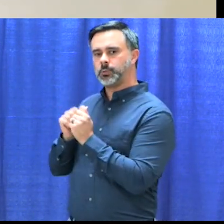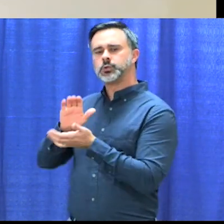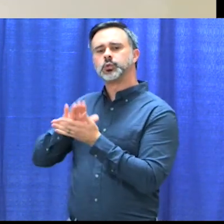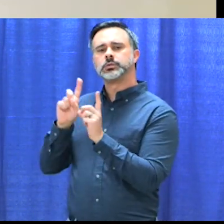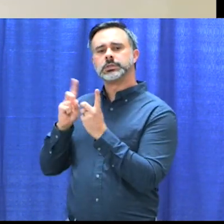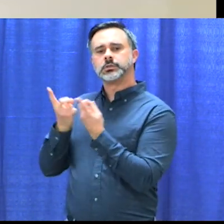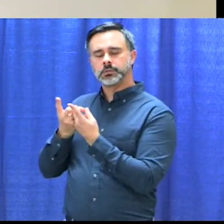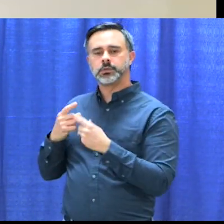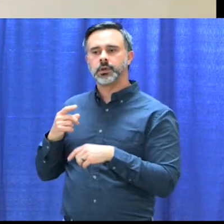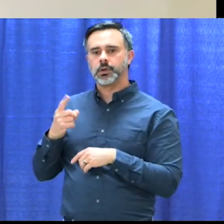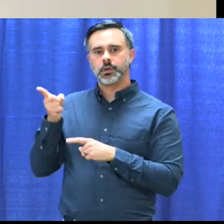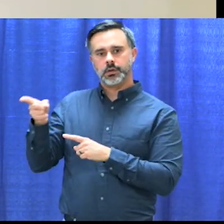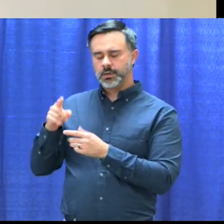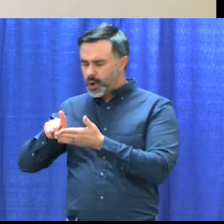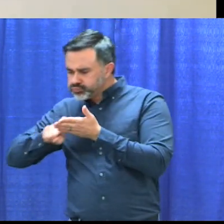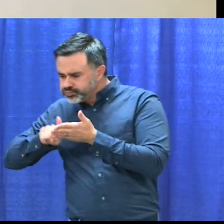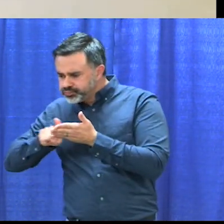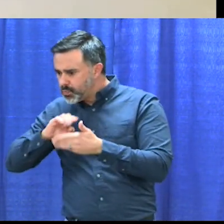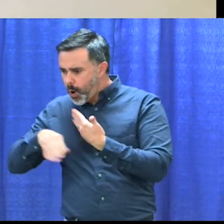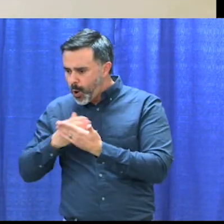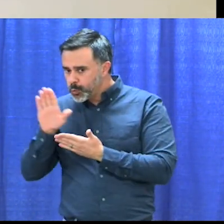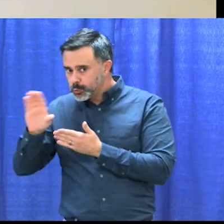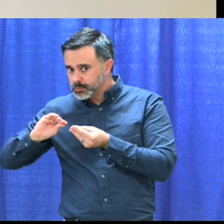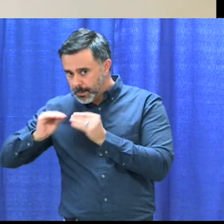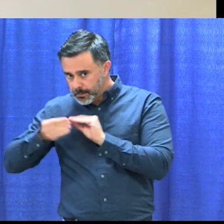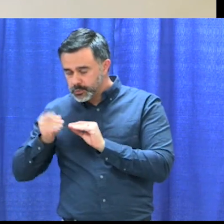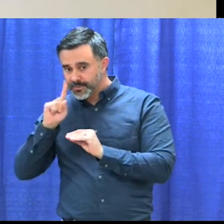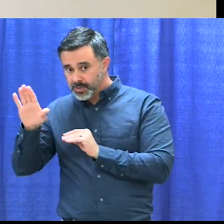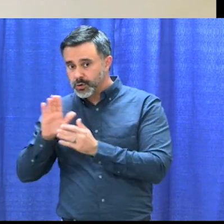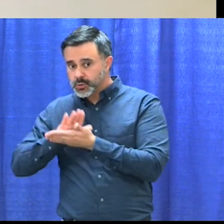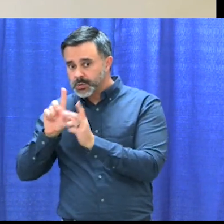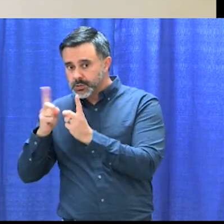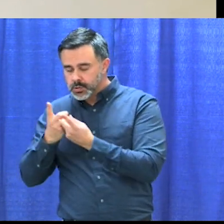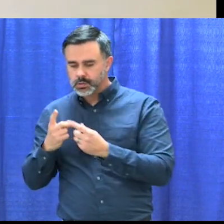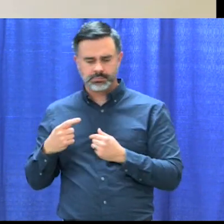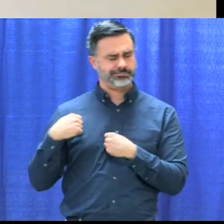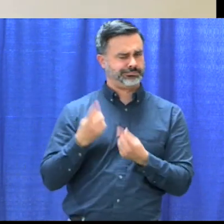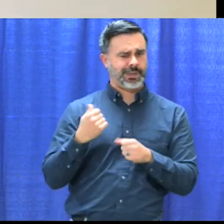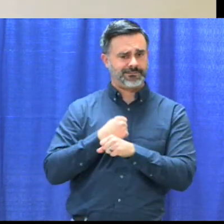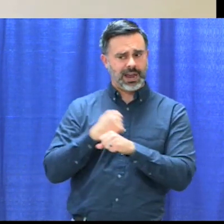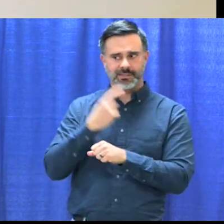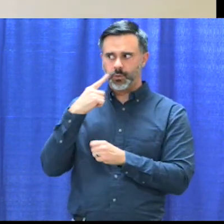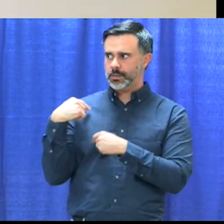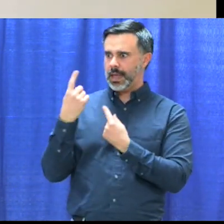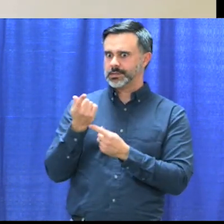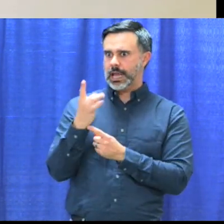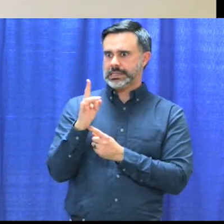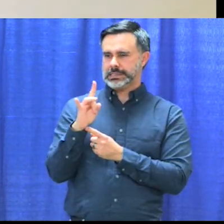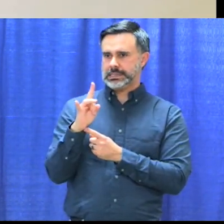and she went through all the numbers that she needs and we have been fighting for her for the past 18 months maybe two years now.